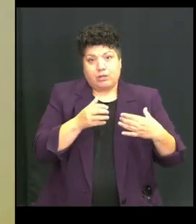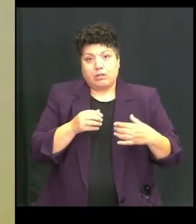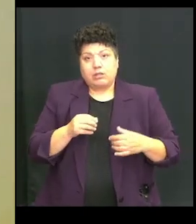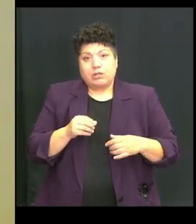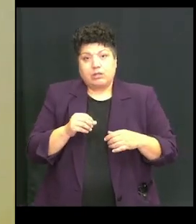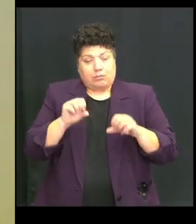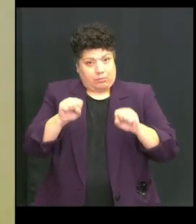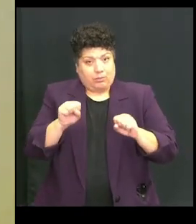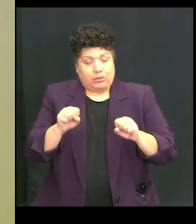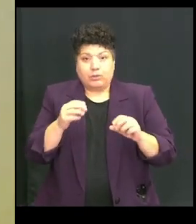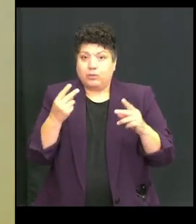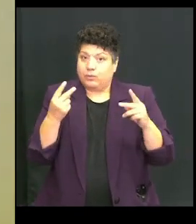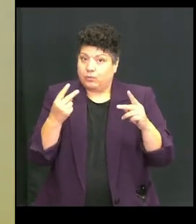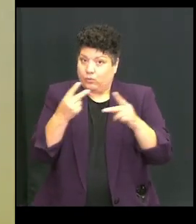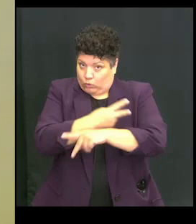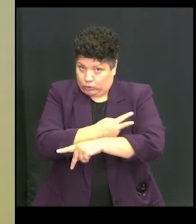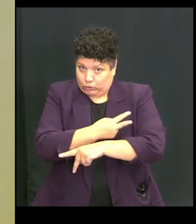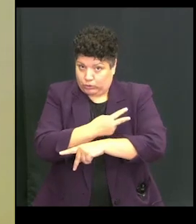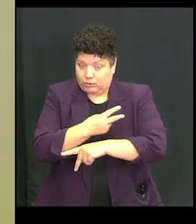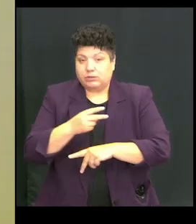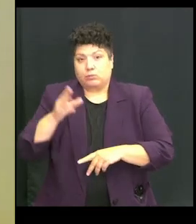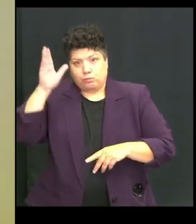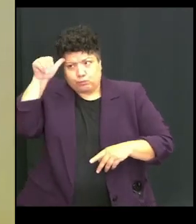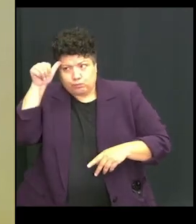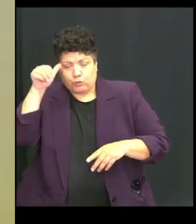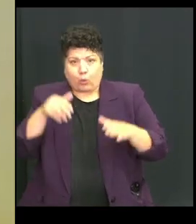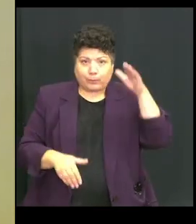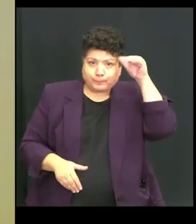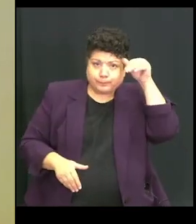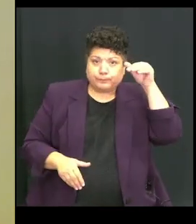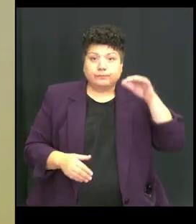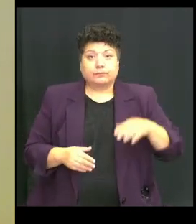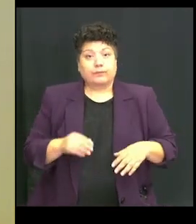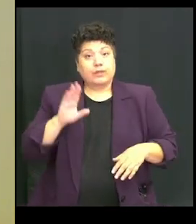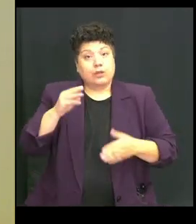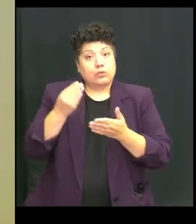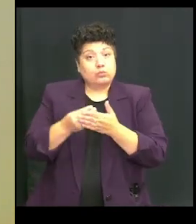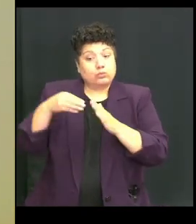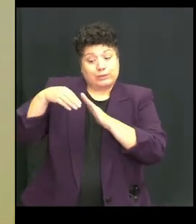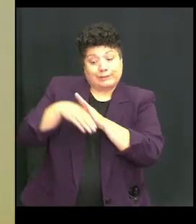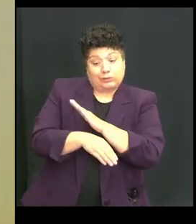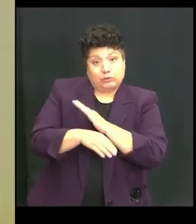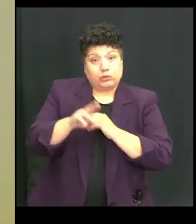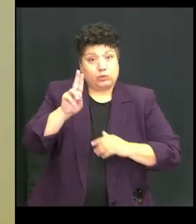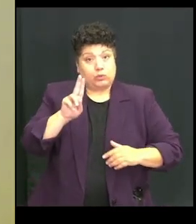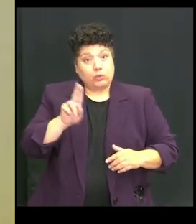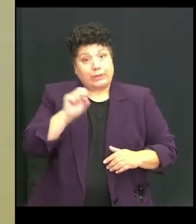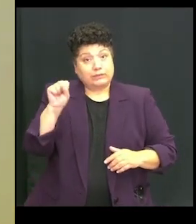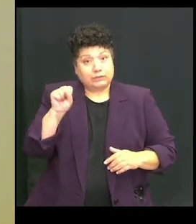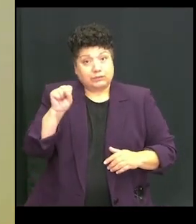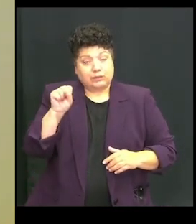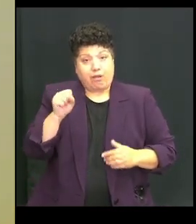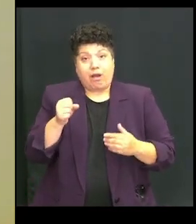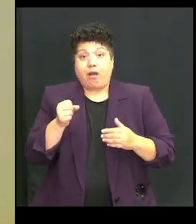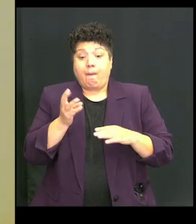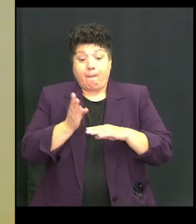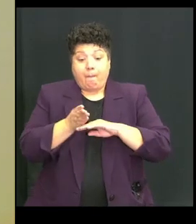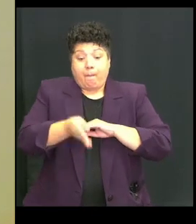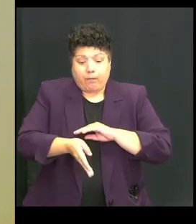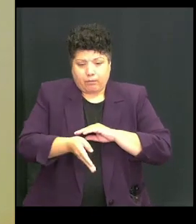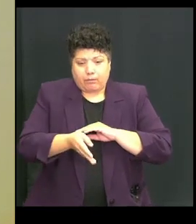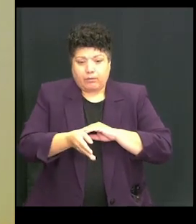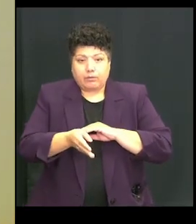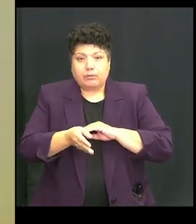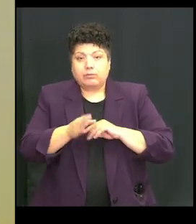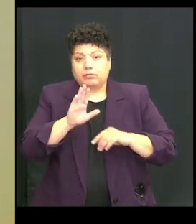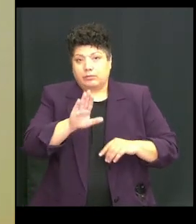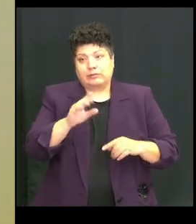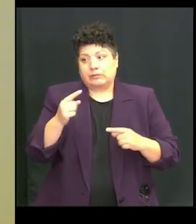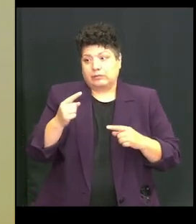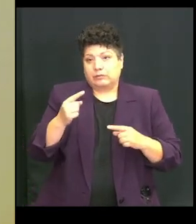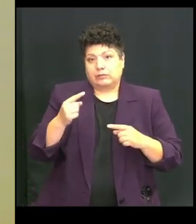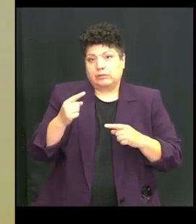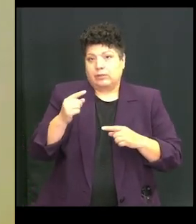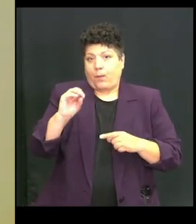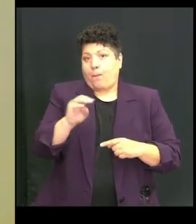Of course, the recession in the US was followed by the last six years of the Obama presidency,